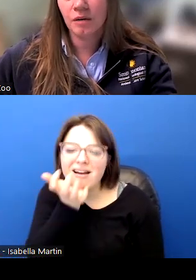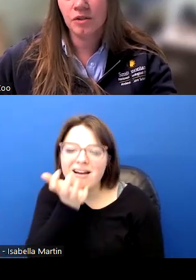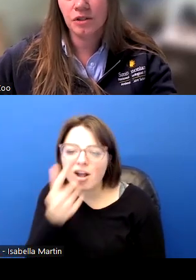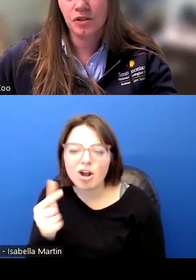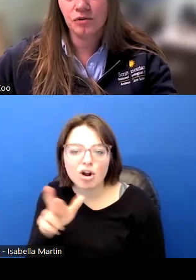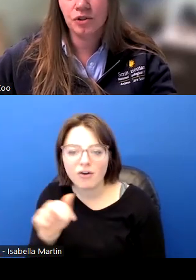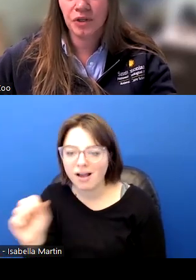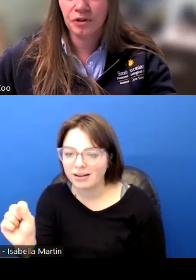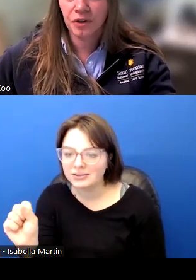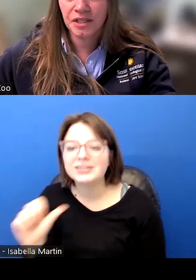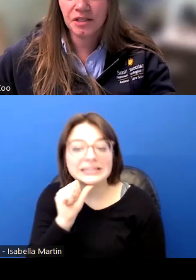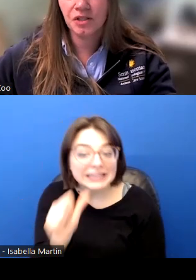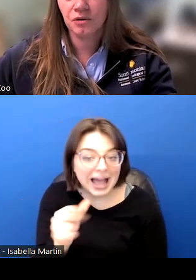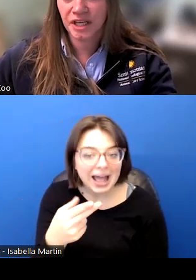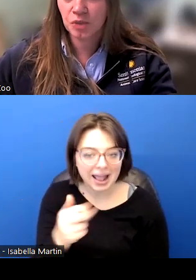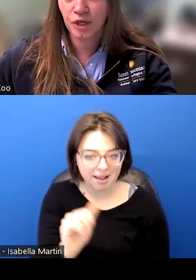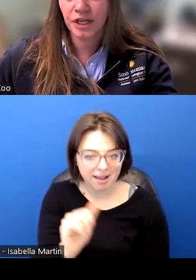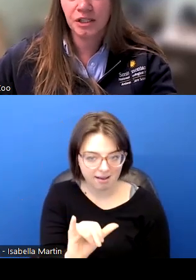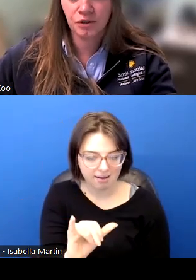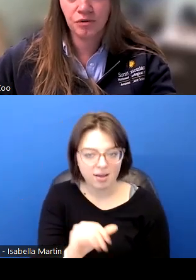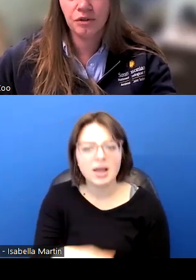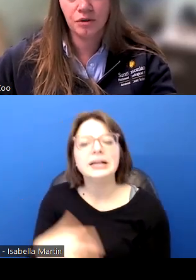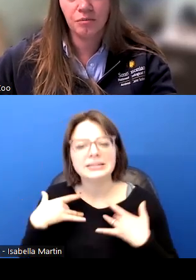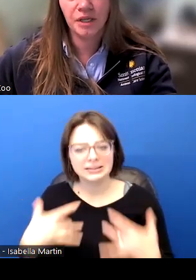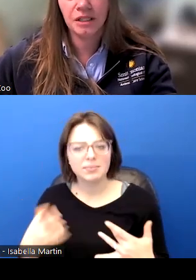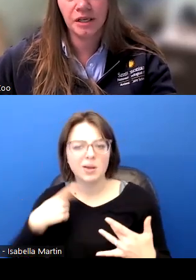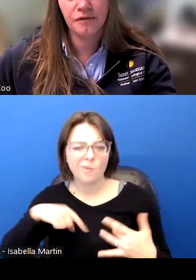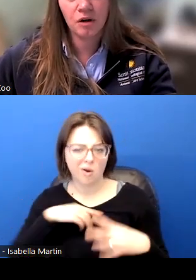animals to the zoo during the growing season. So late spring into you know mid to late fall